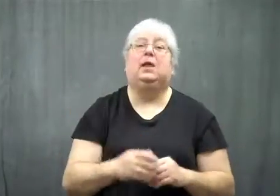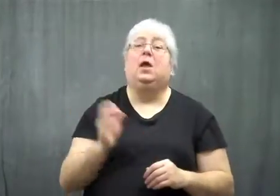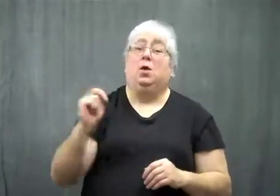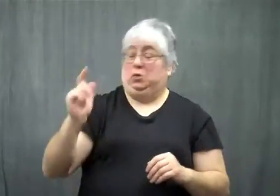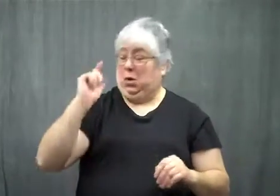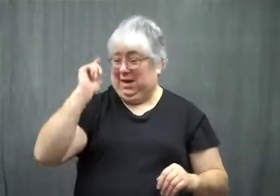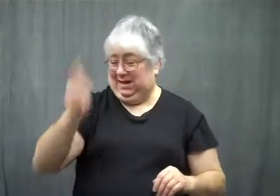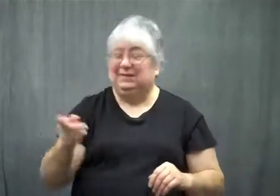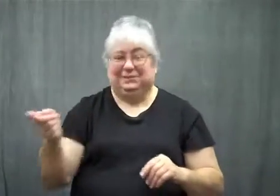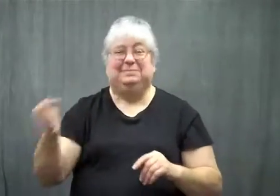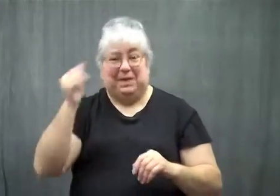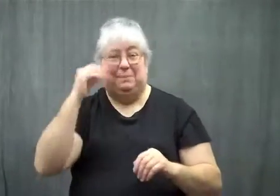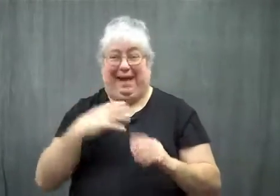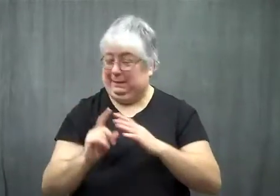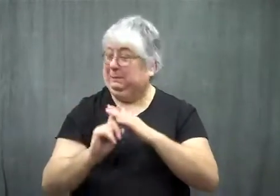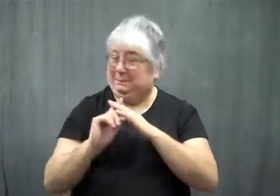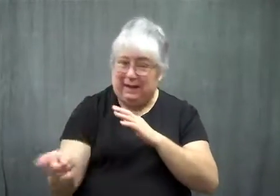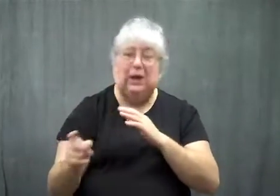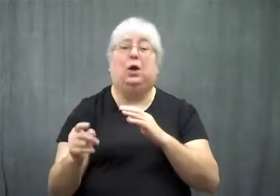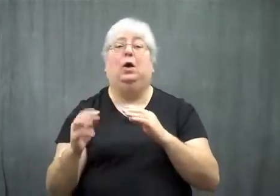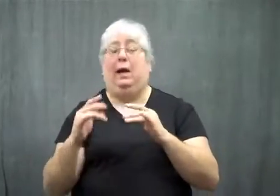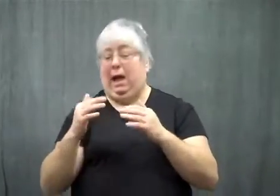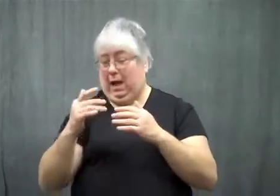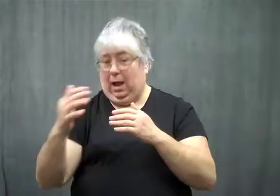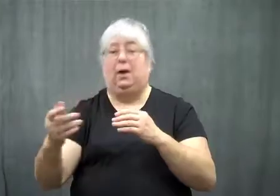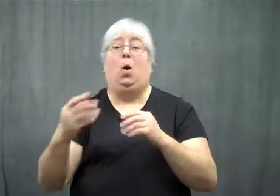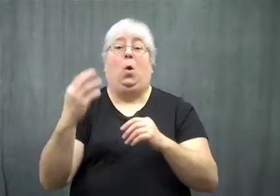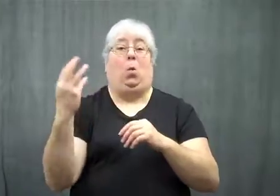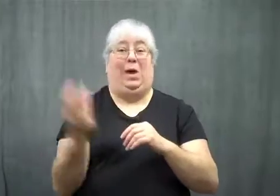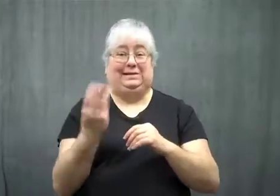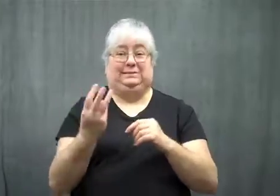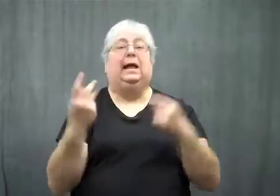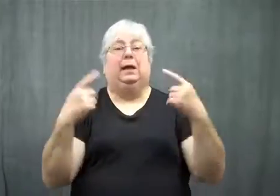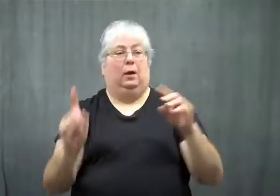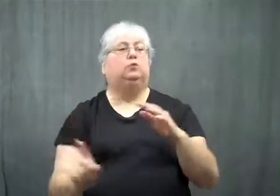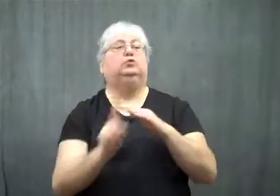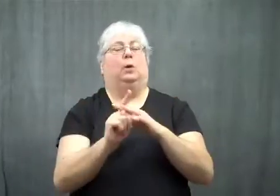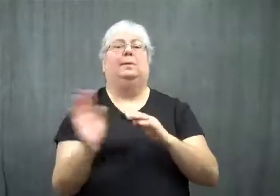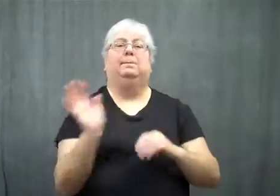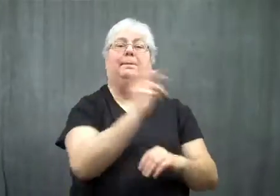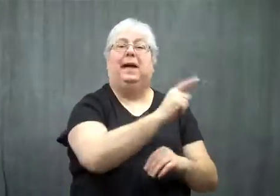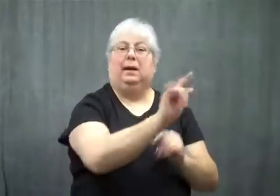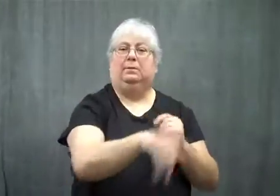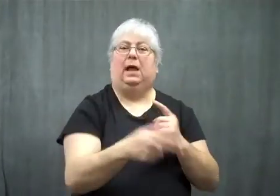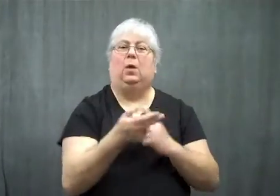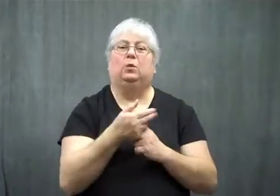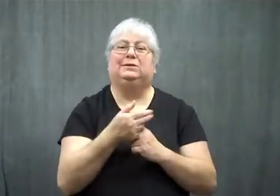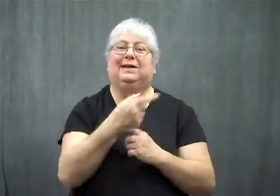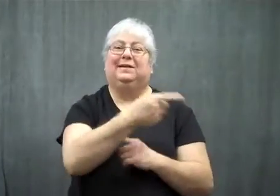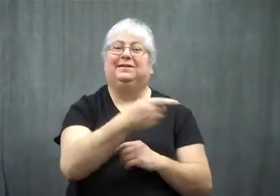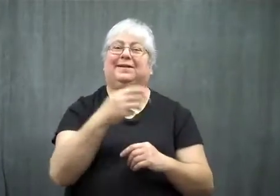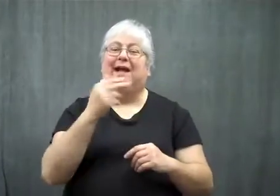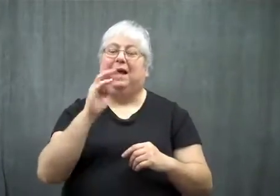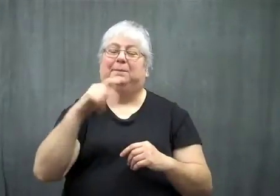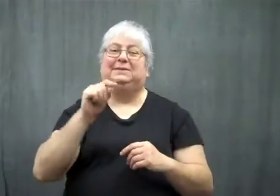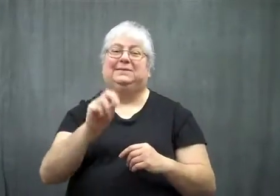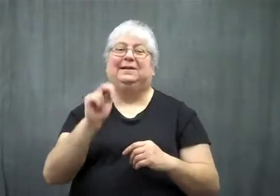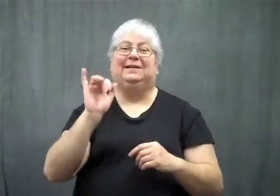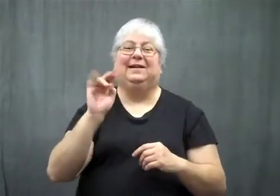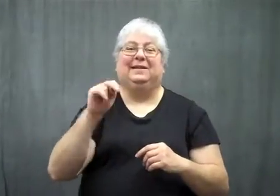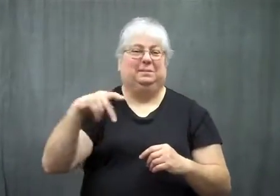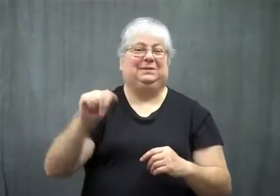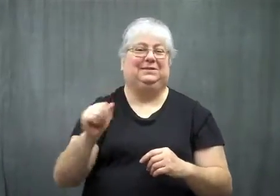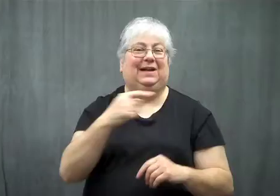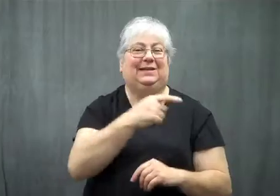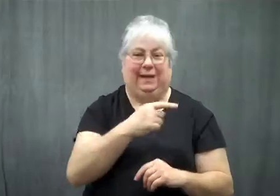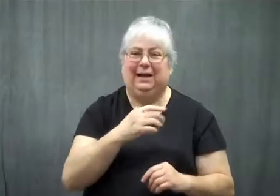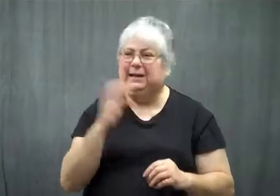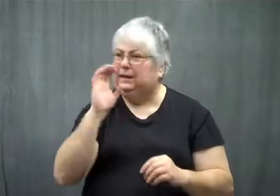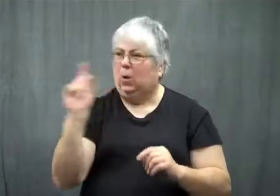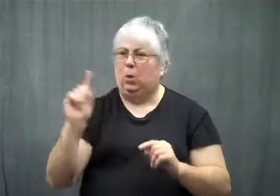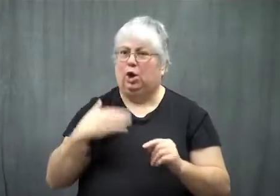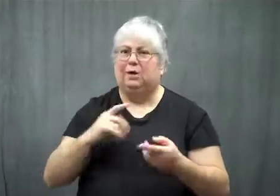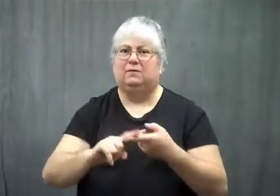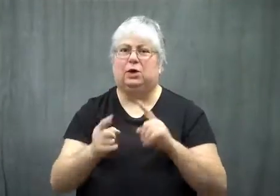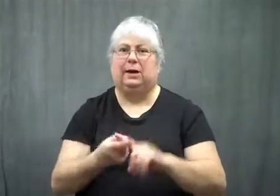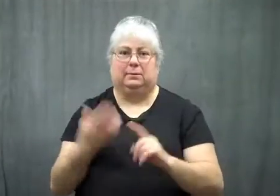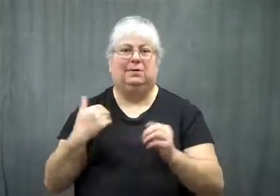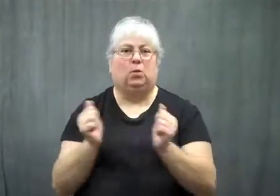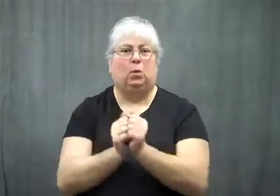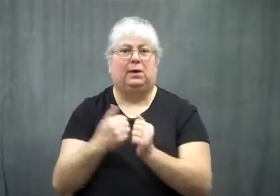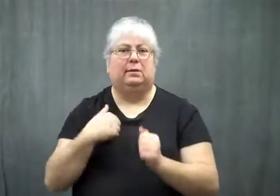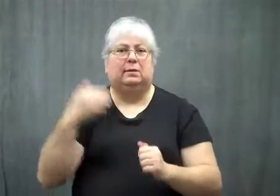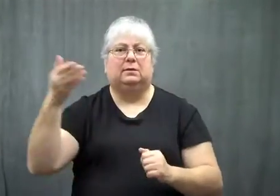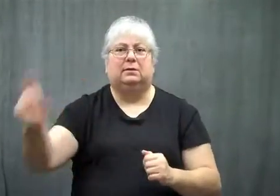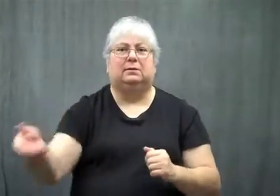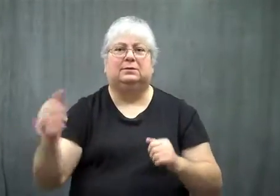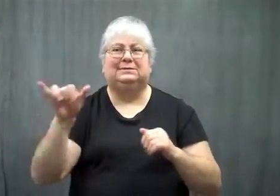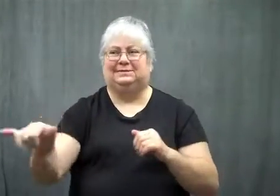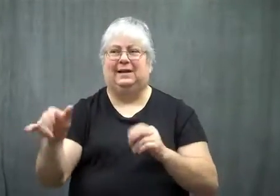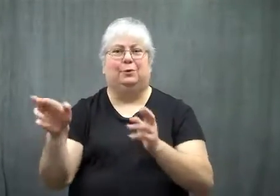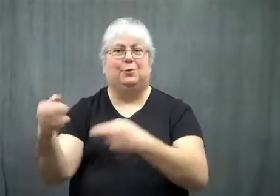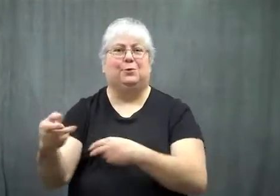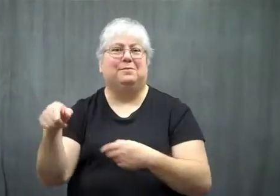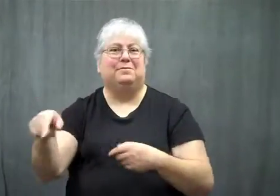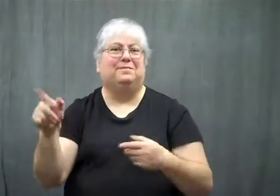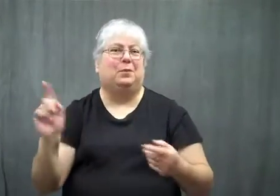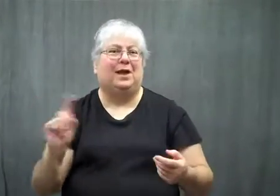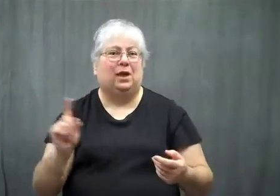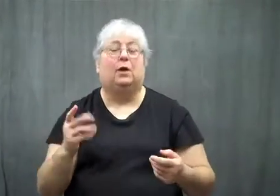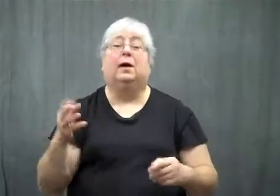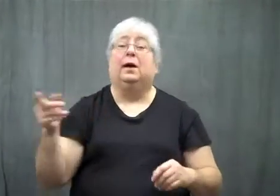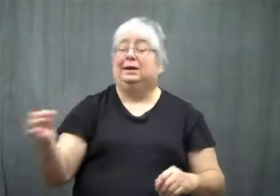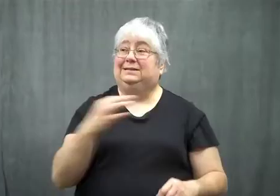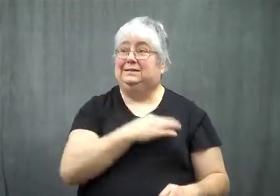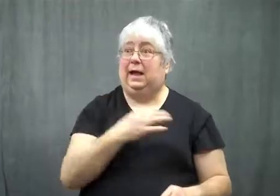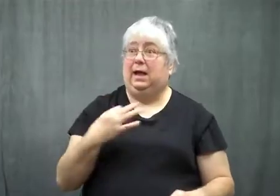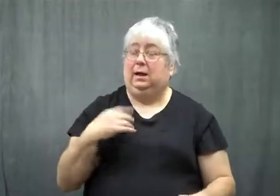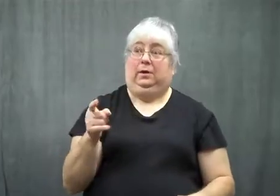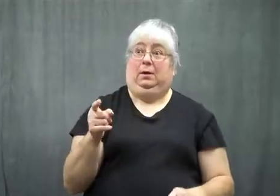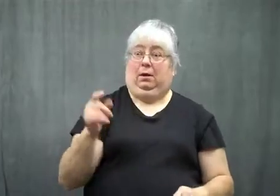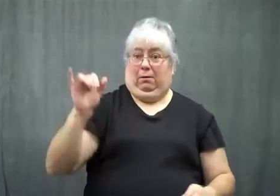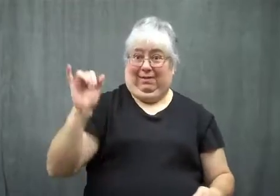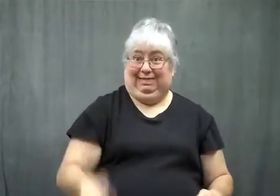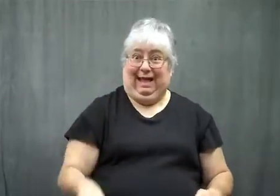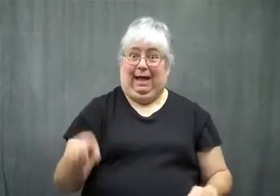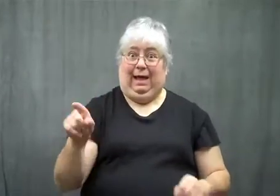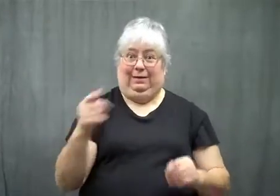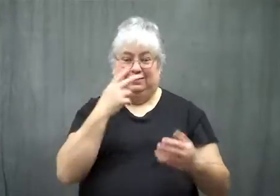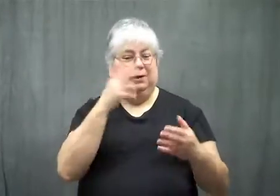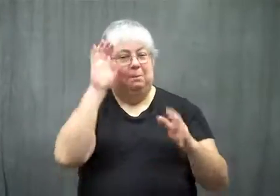Ortega-Hernandez took off, and on Wednesday, he was back at the Hampton Inn in Pennsylvania.